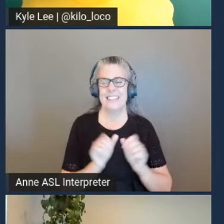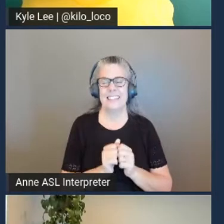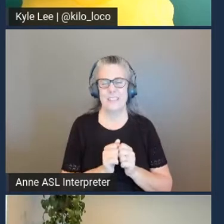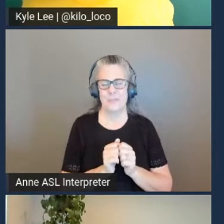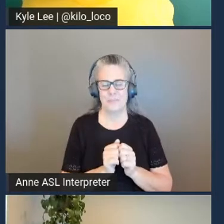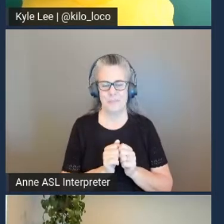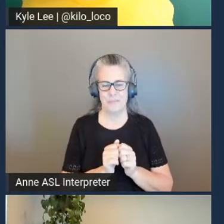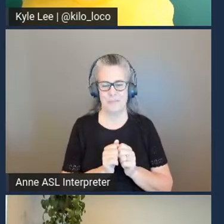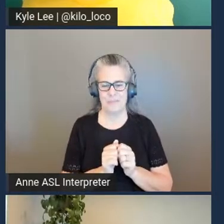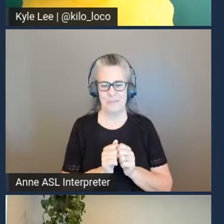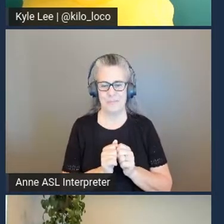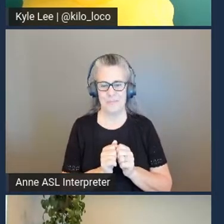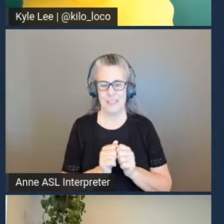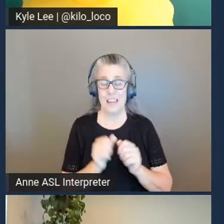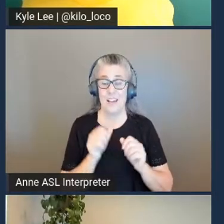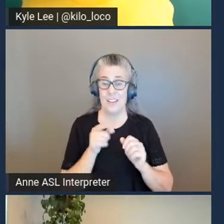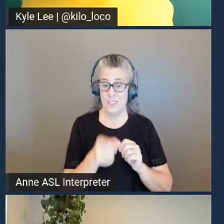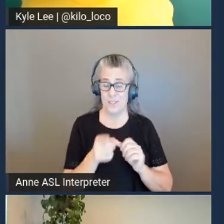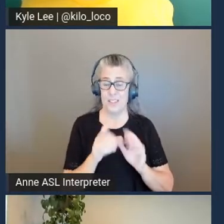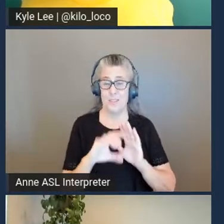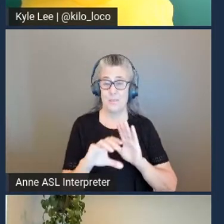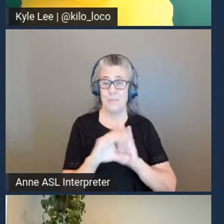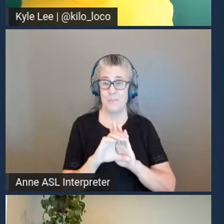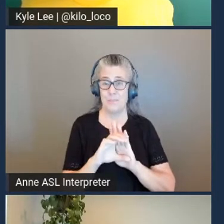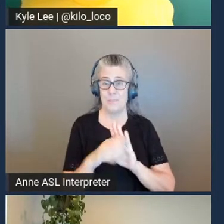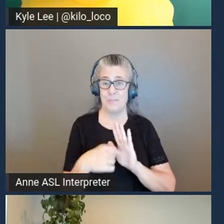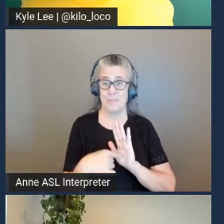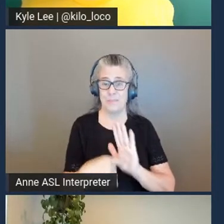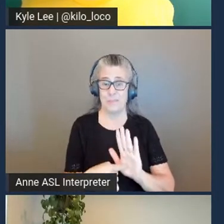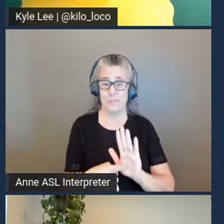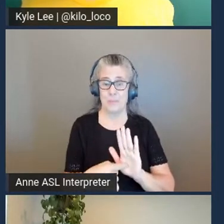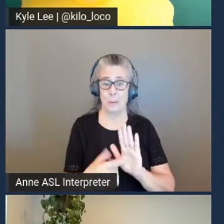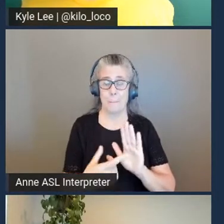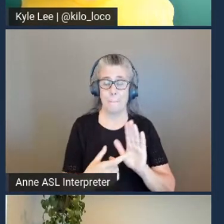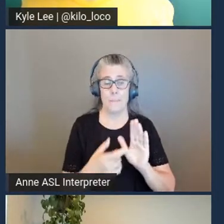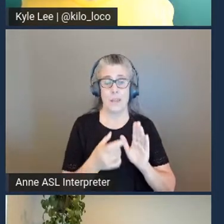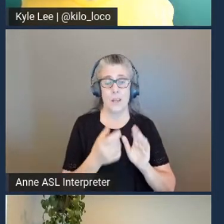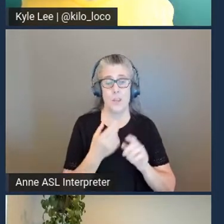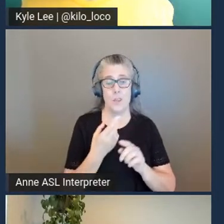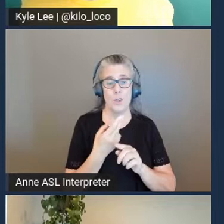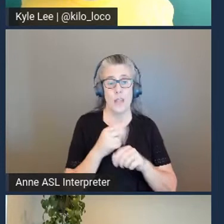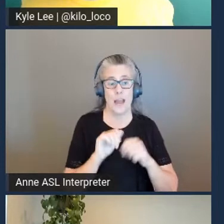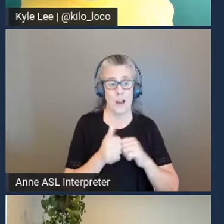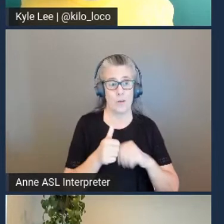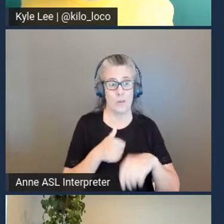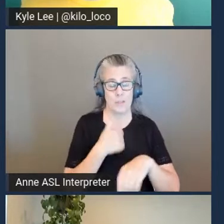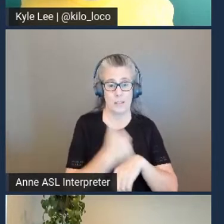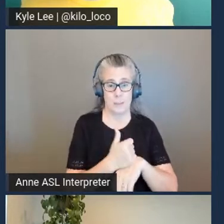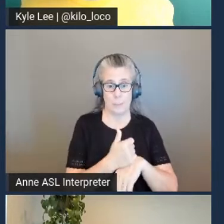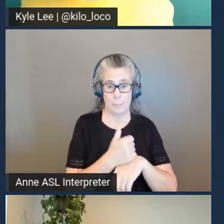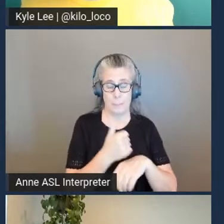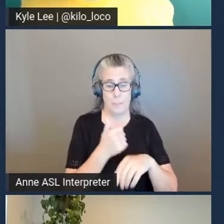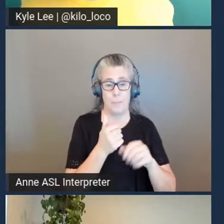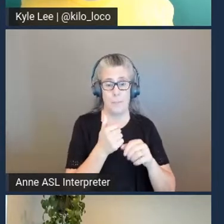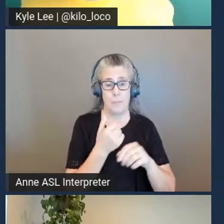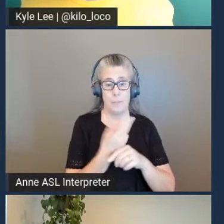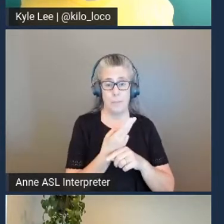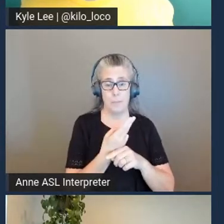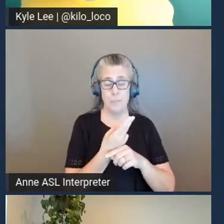So this picture here shows like the setup of asynchronous endpoint. Essentially the way that you would create an asynchronous